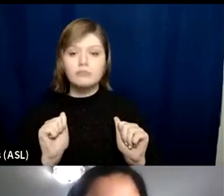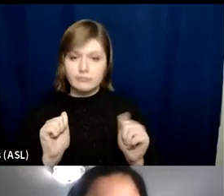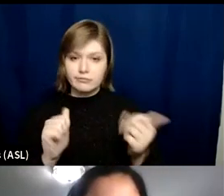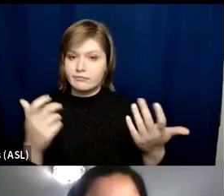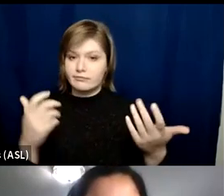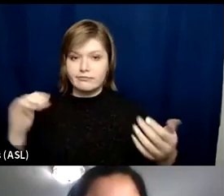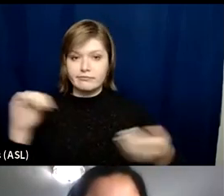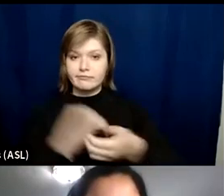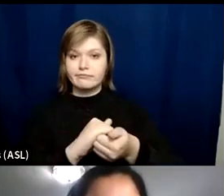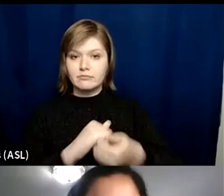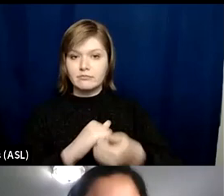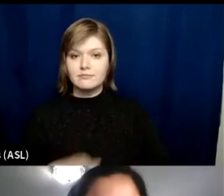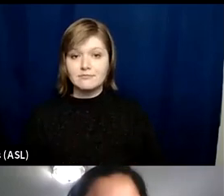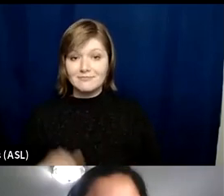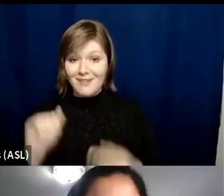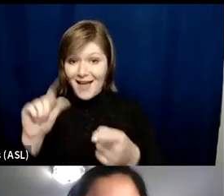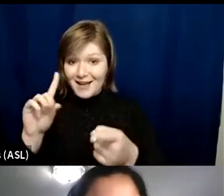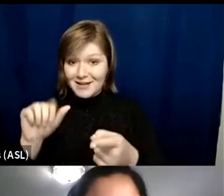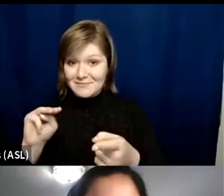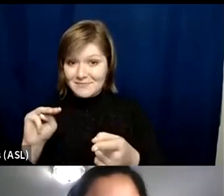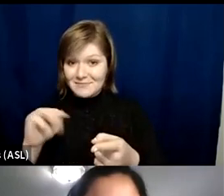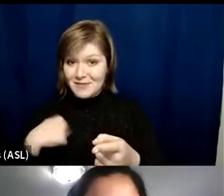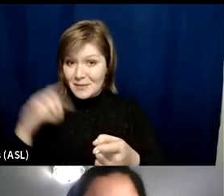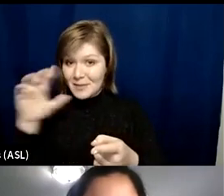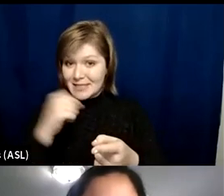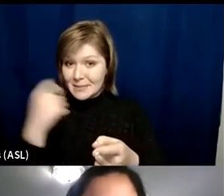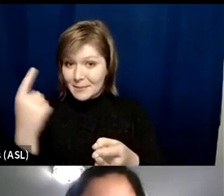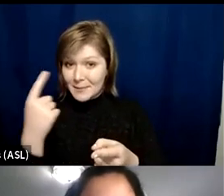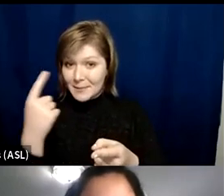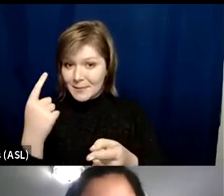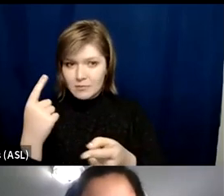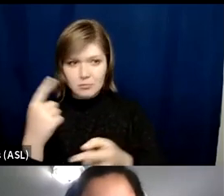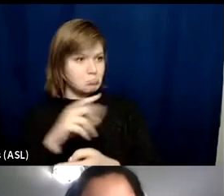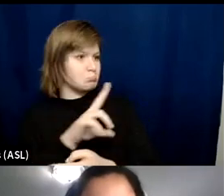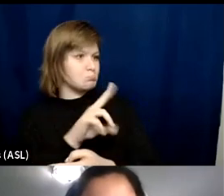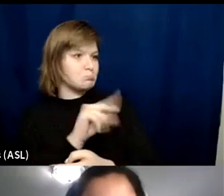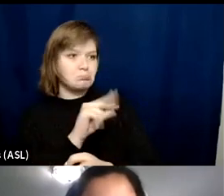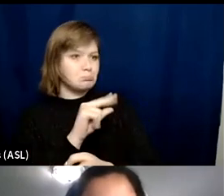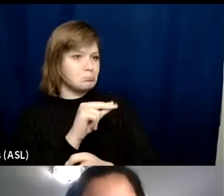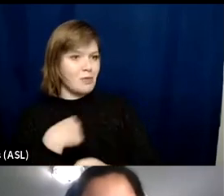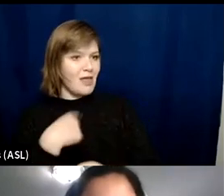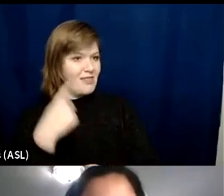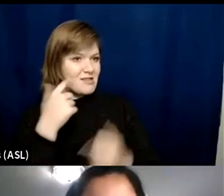Let's start with the first question that's come up a few times. Emily, maybe we can direct this one to you.